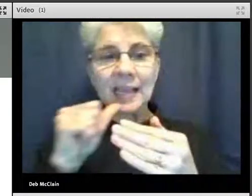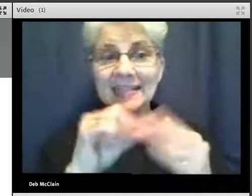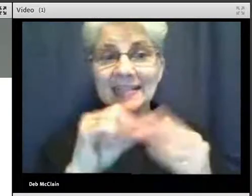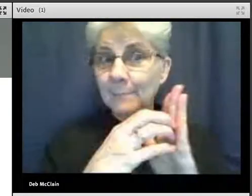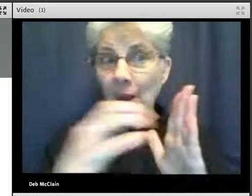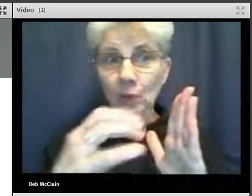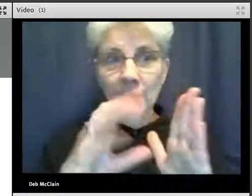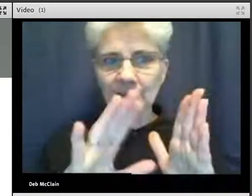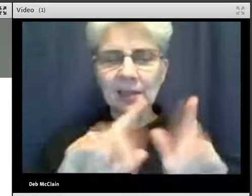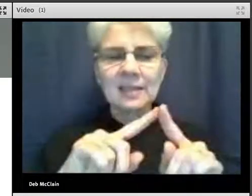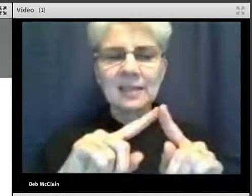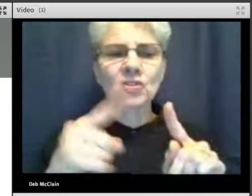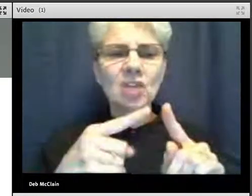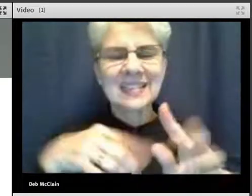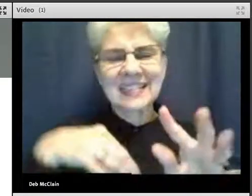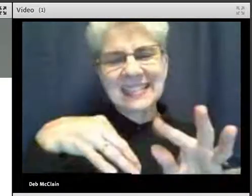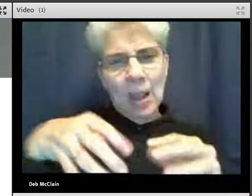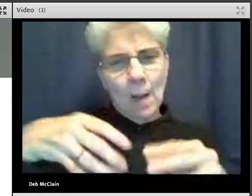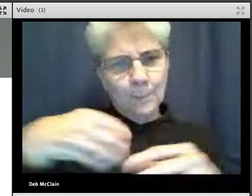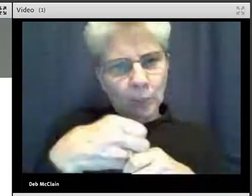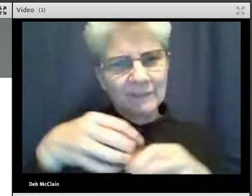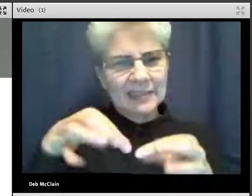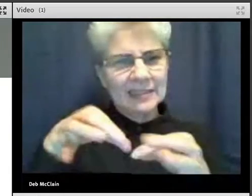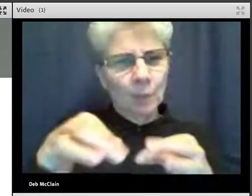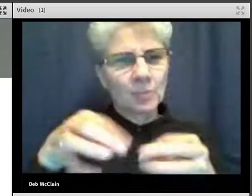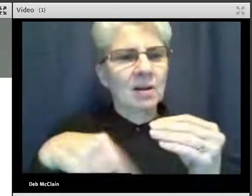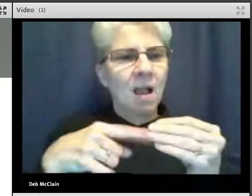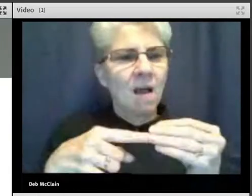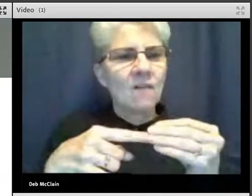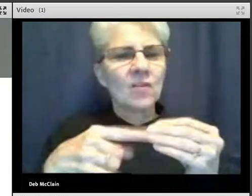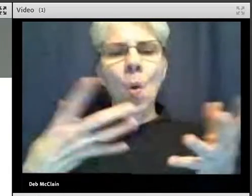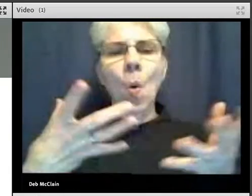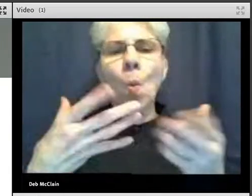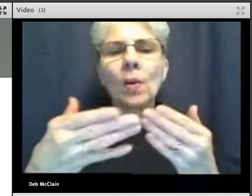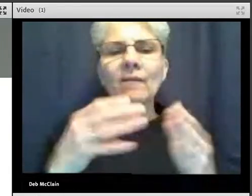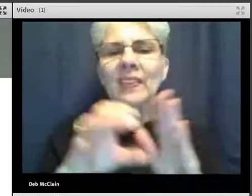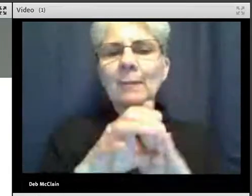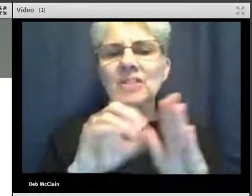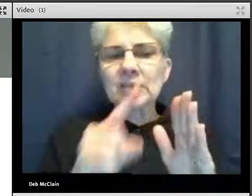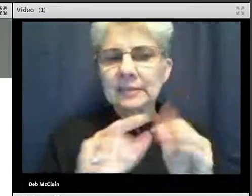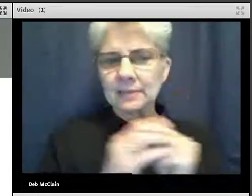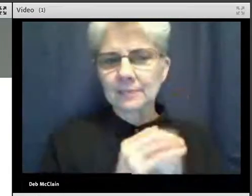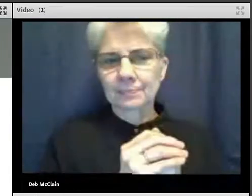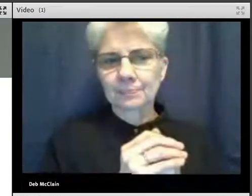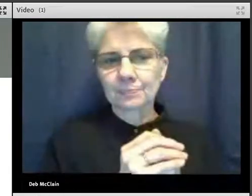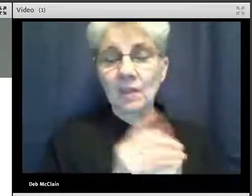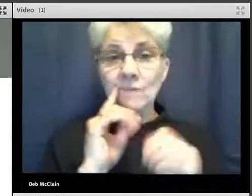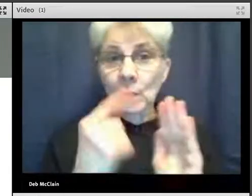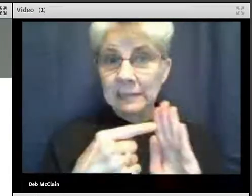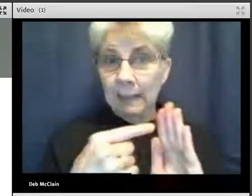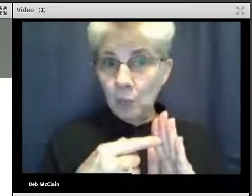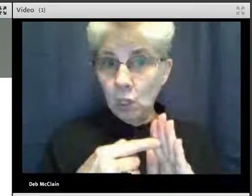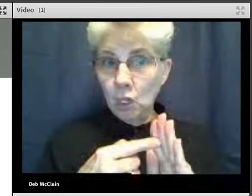This is not a paragraph. This is just a brief description of whatever the image is.